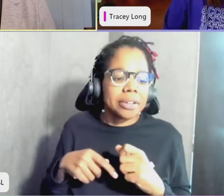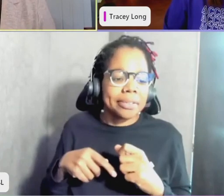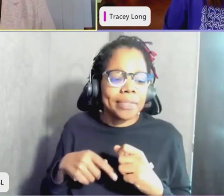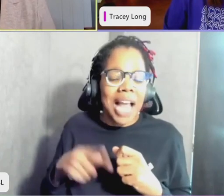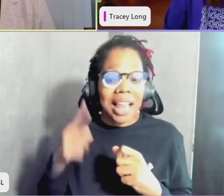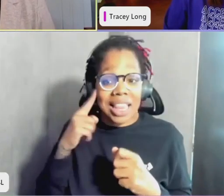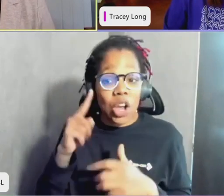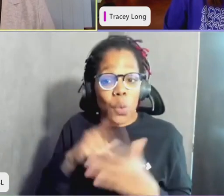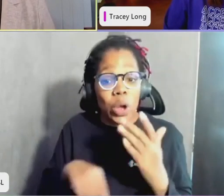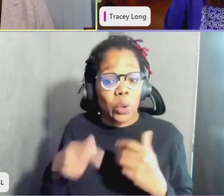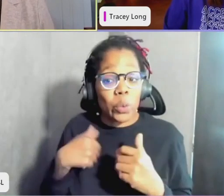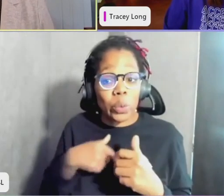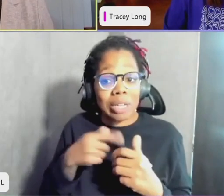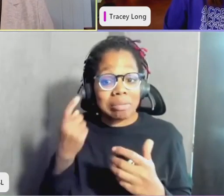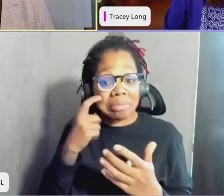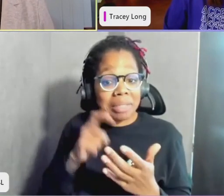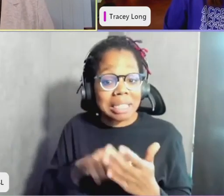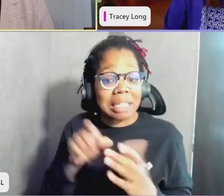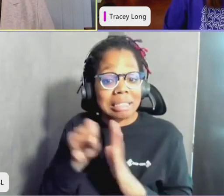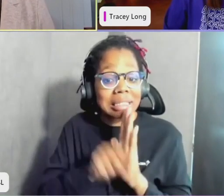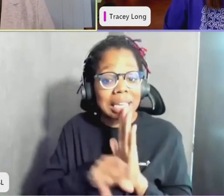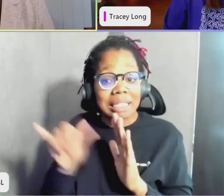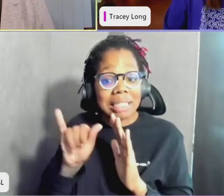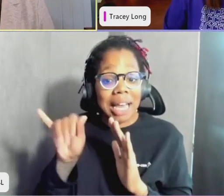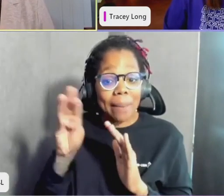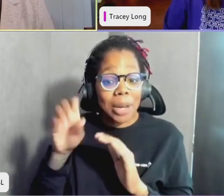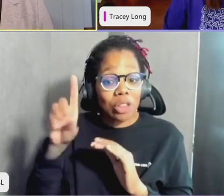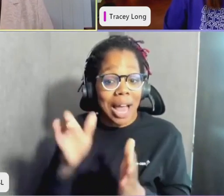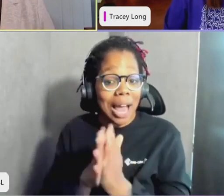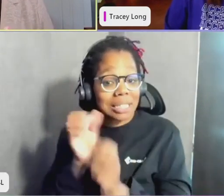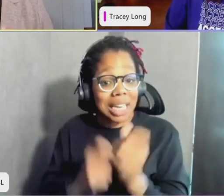given a chance to see it up close and personal, some of that goes away. I think what we are